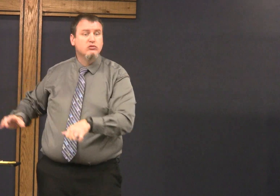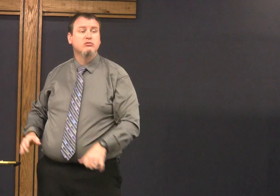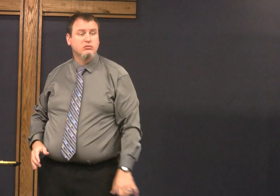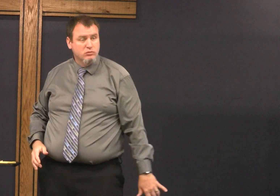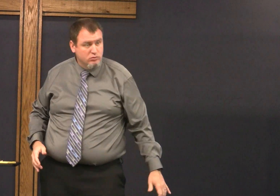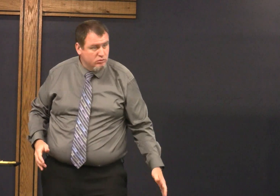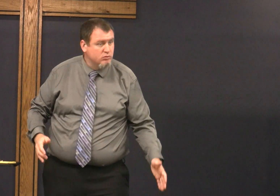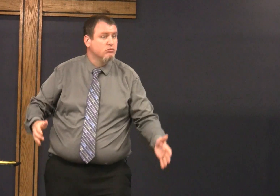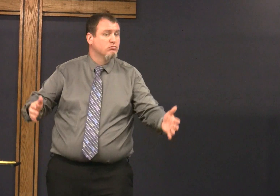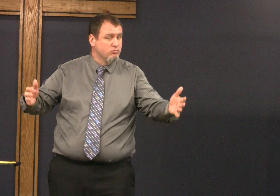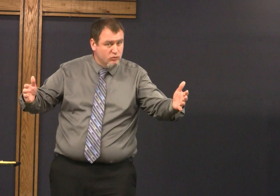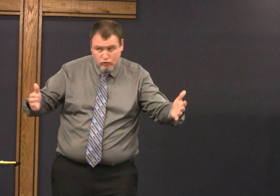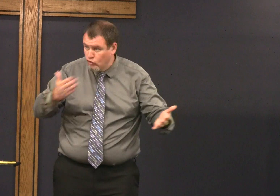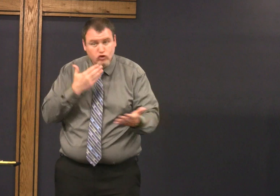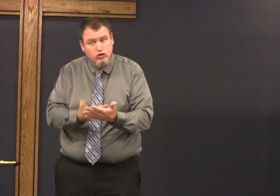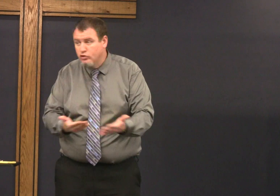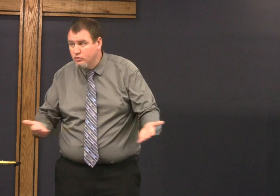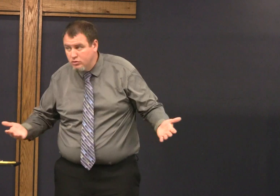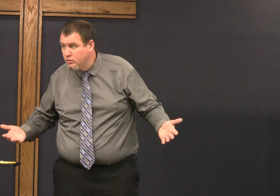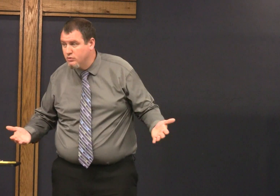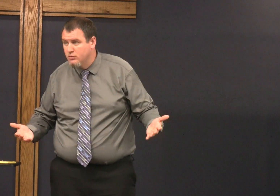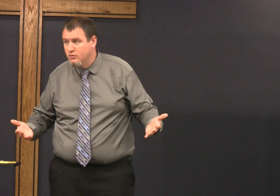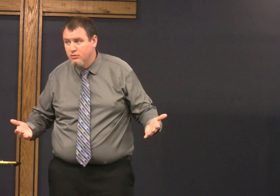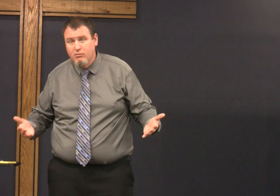John shows up at the cross we know that which is good